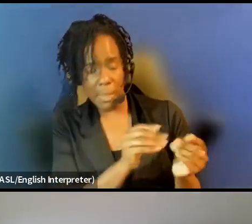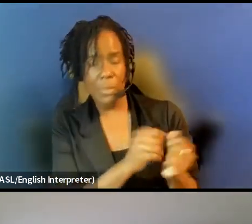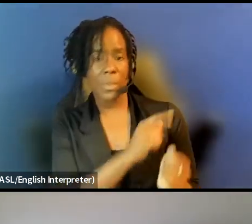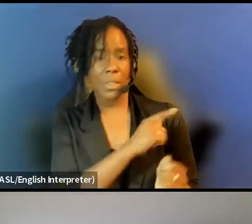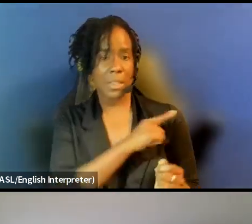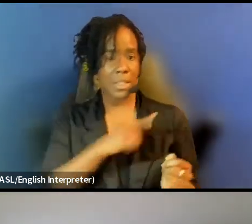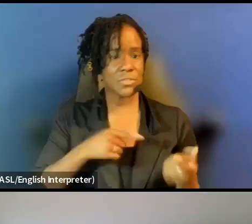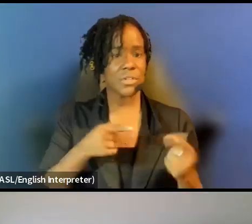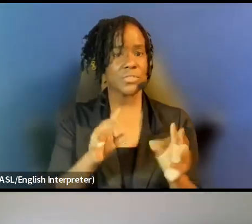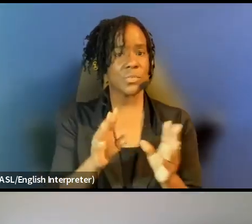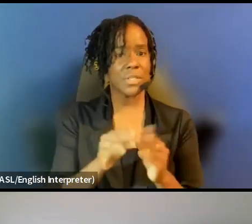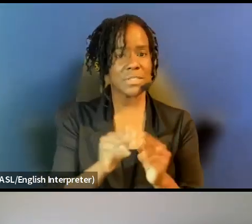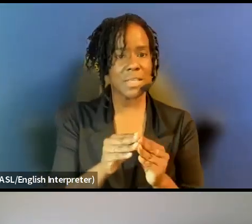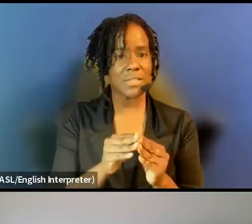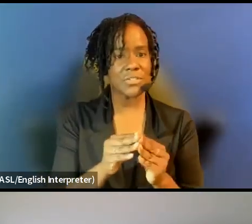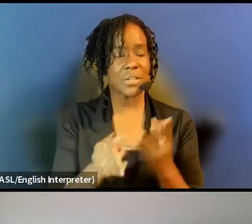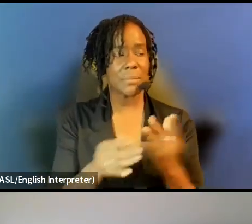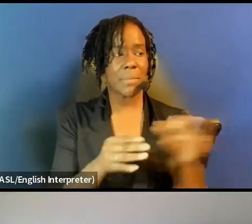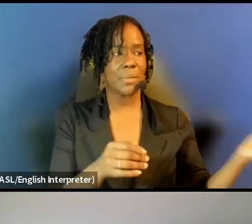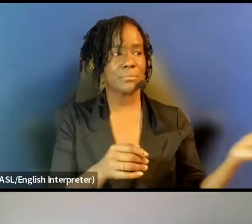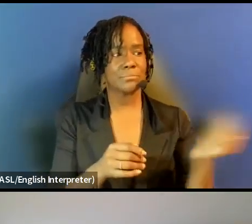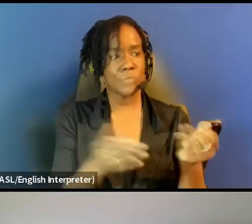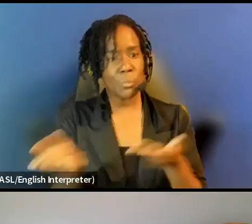set up, get it on the website,